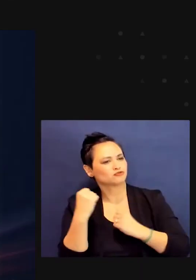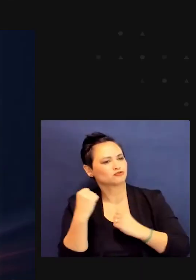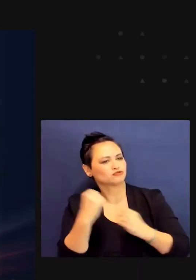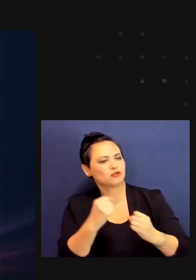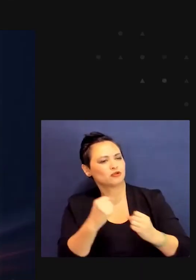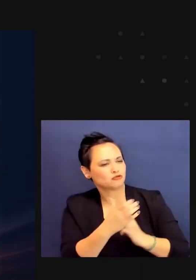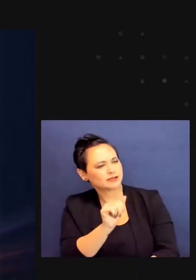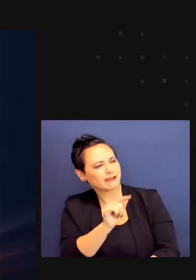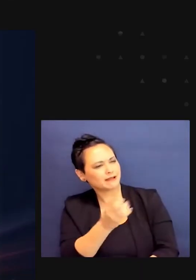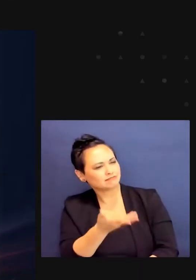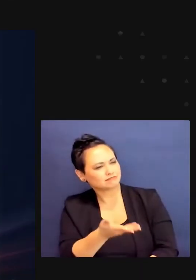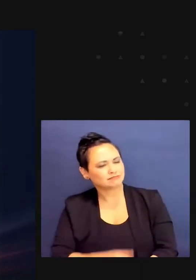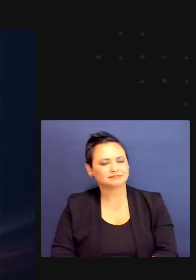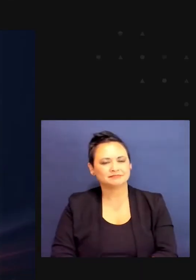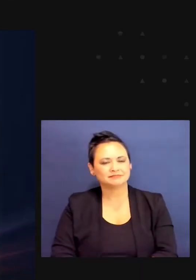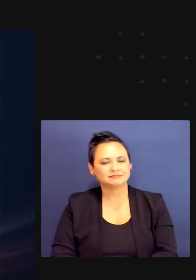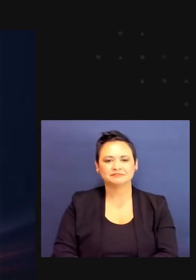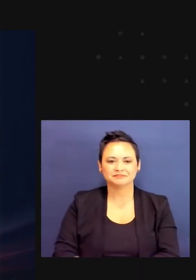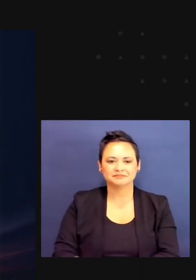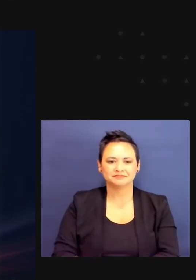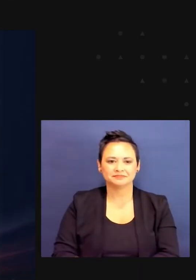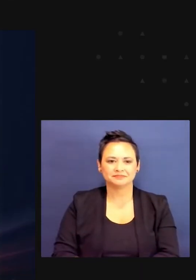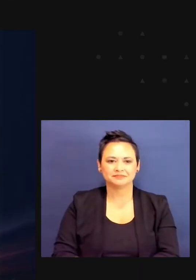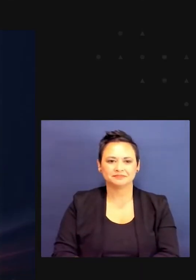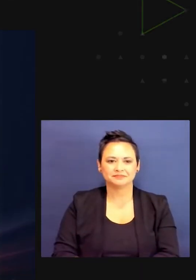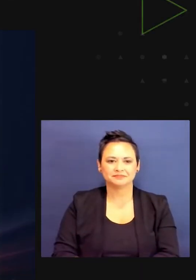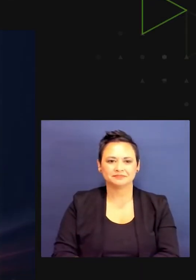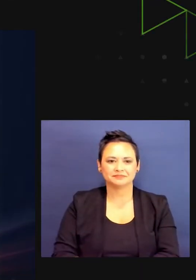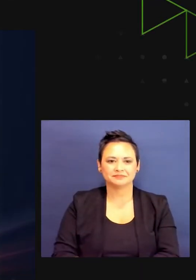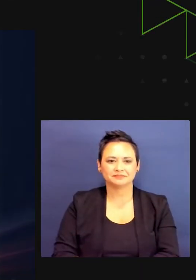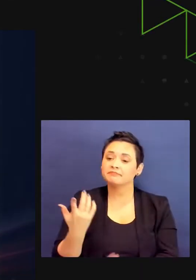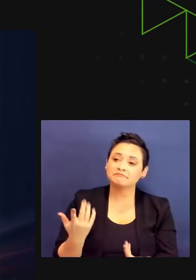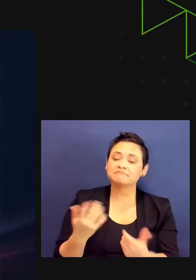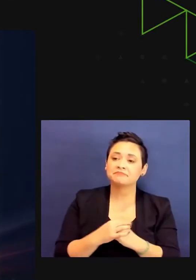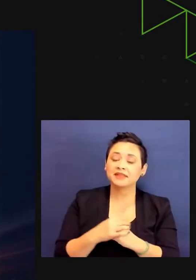I think, you know, working on culture as part of a leadership,